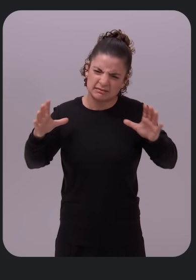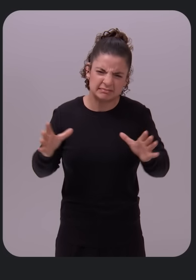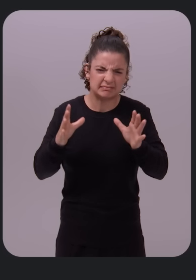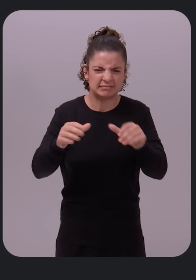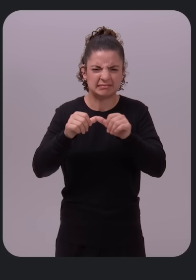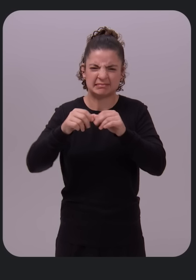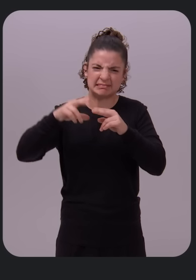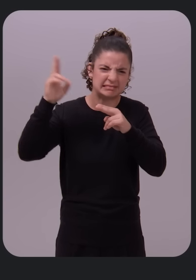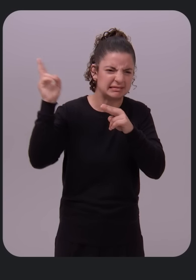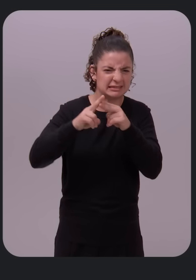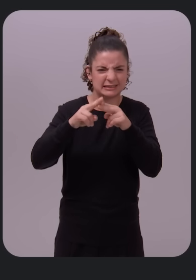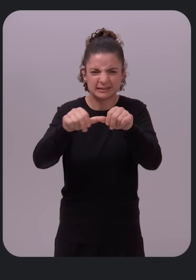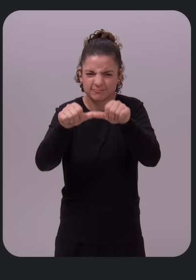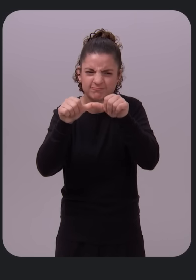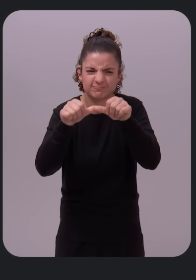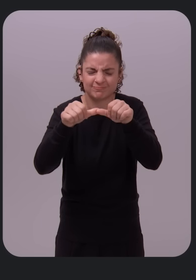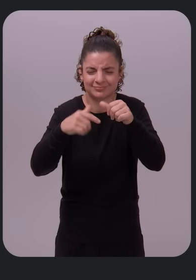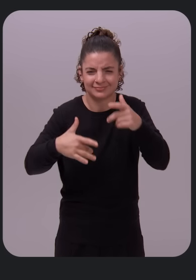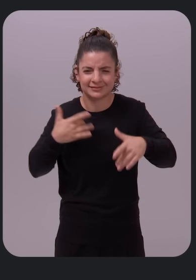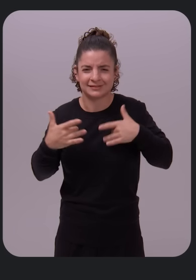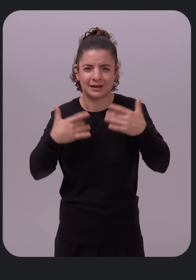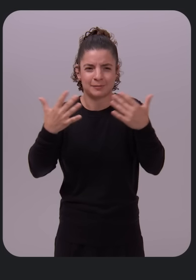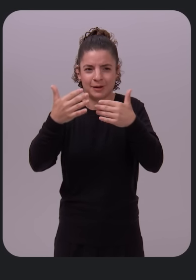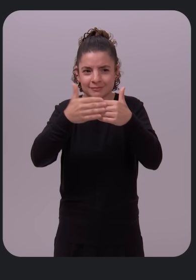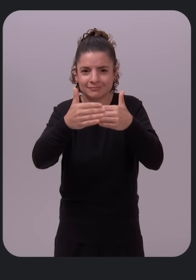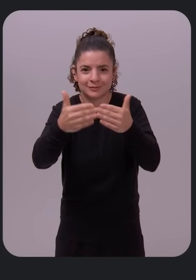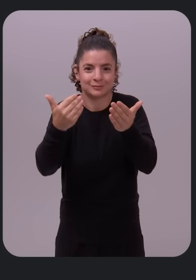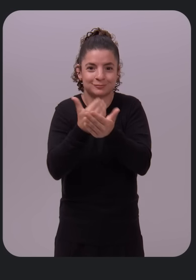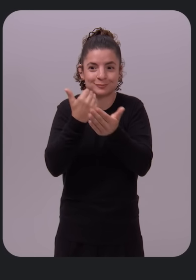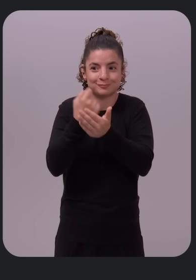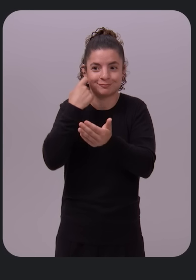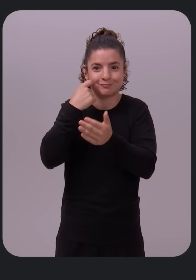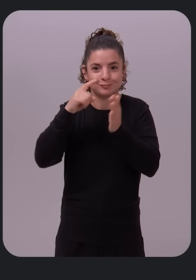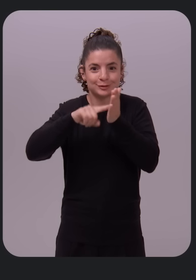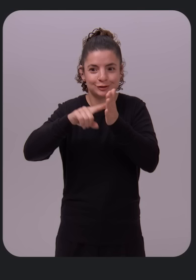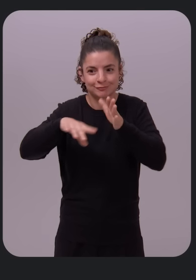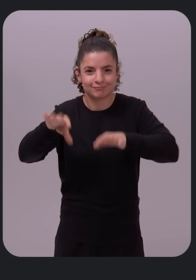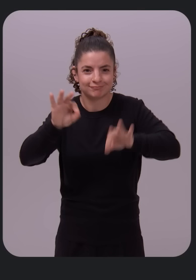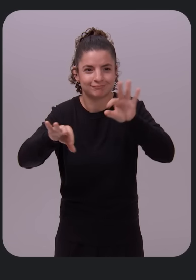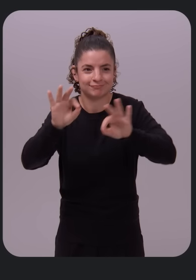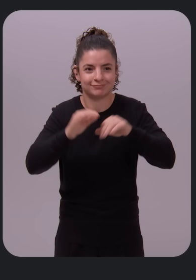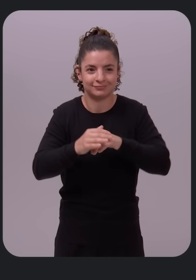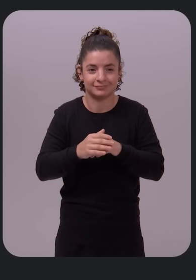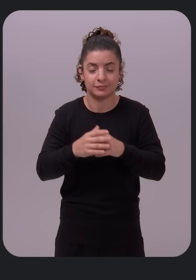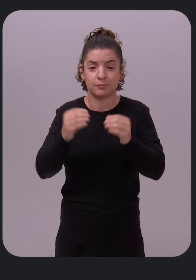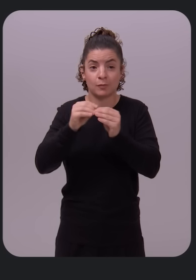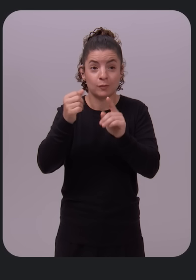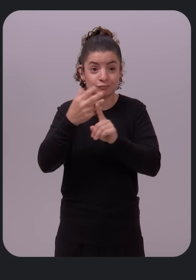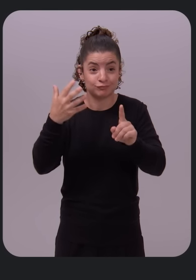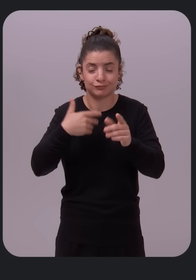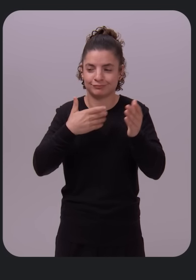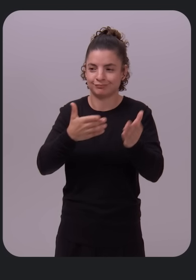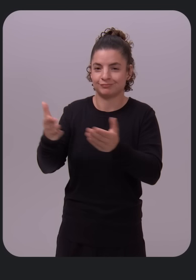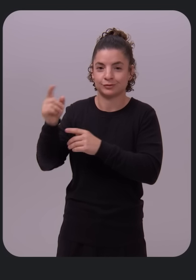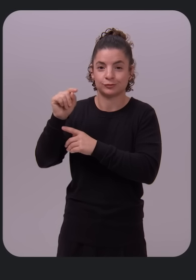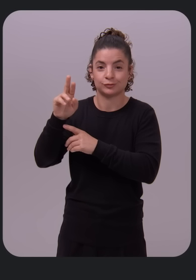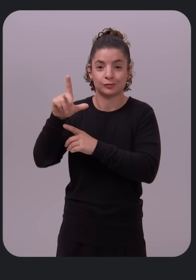relentlessly forward, and we're excited about our latest research advances. To tell you more, I'd like to welcome Tulsee to the stage.